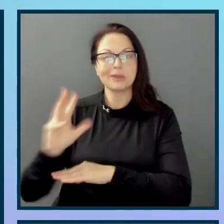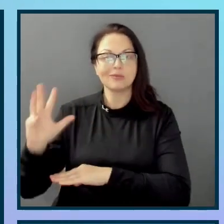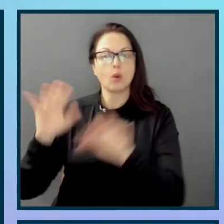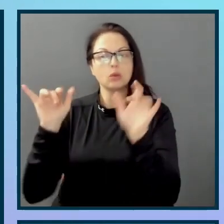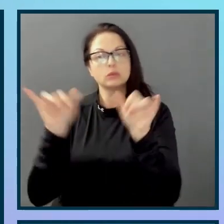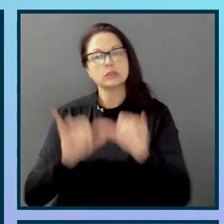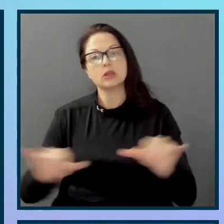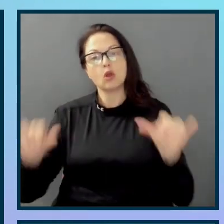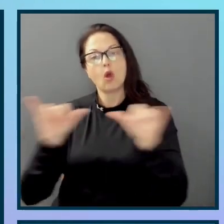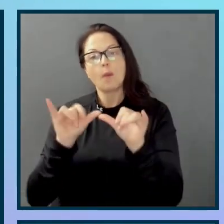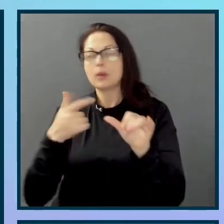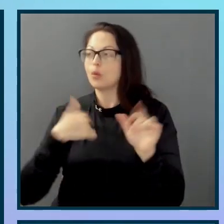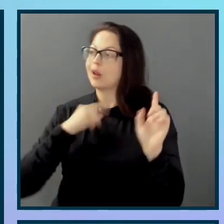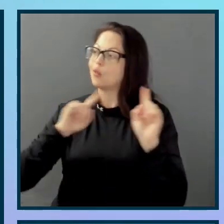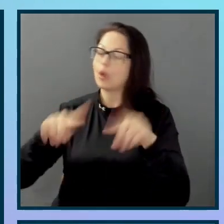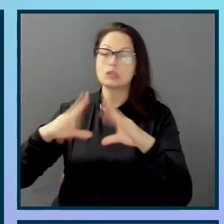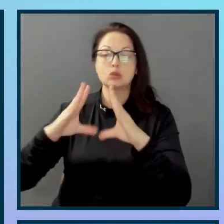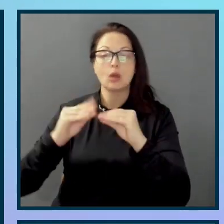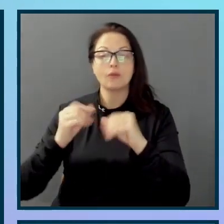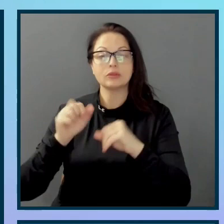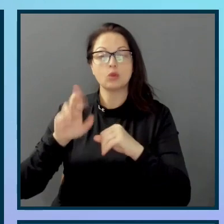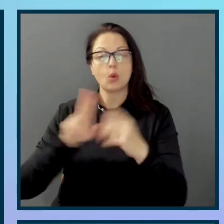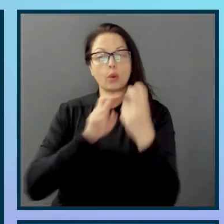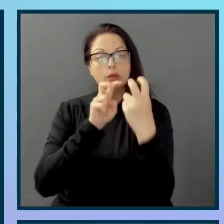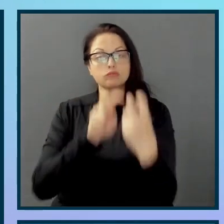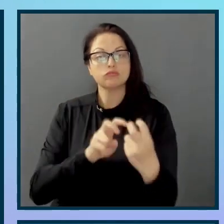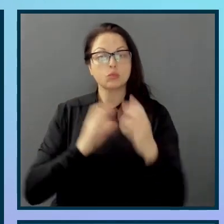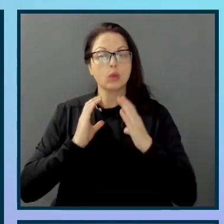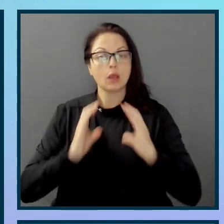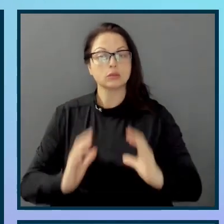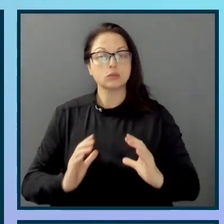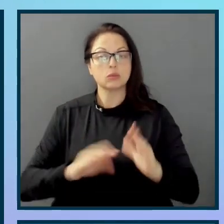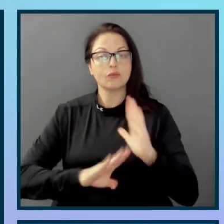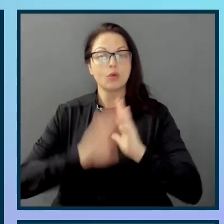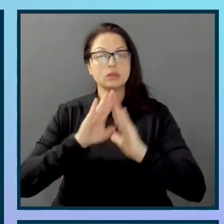or when I met with customers for developers or people in development teams